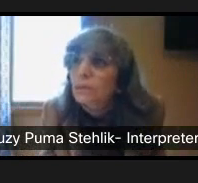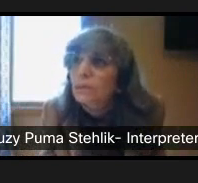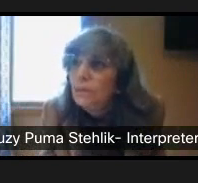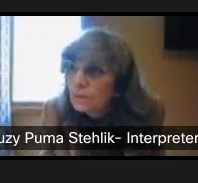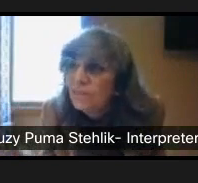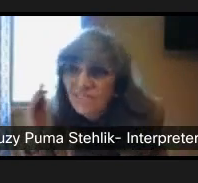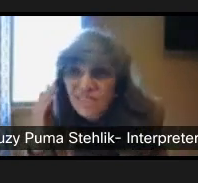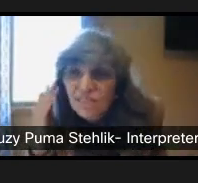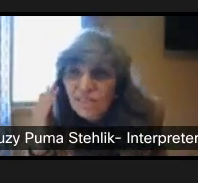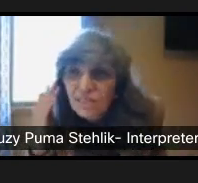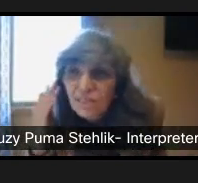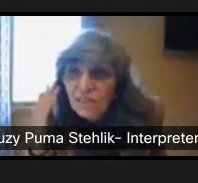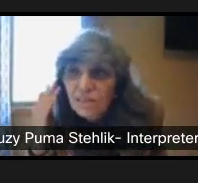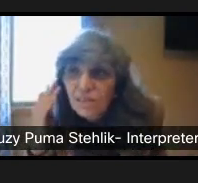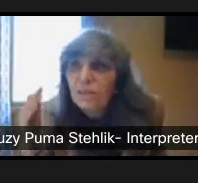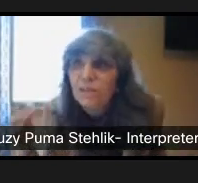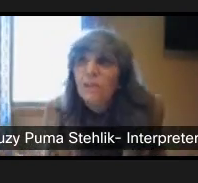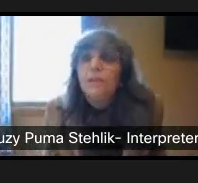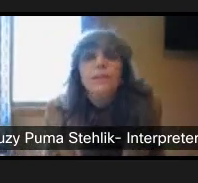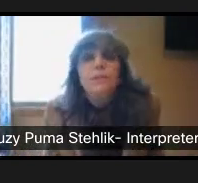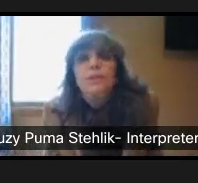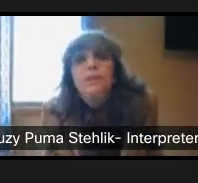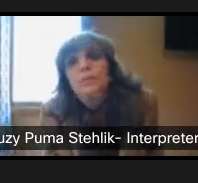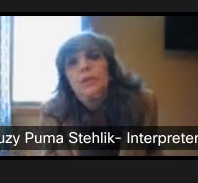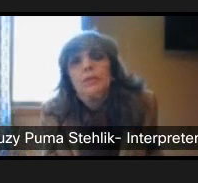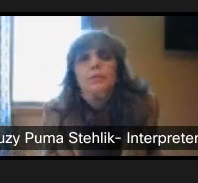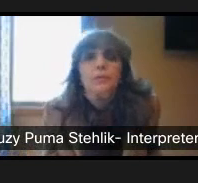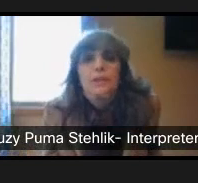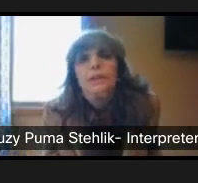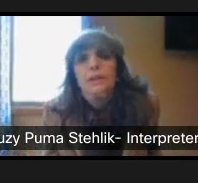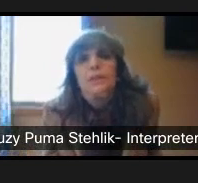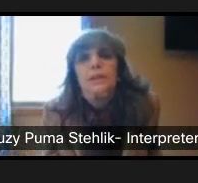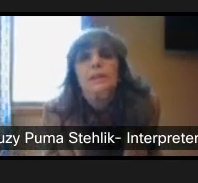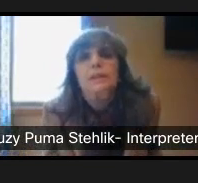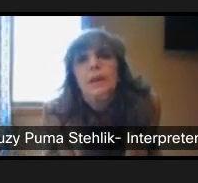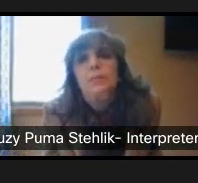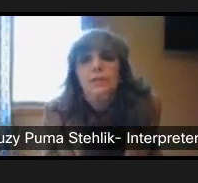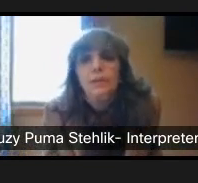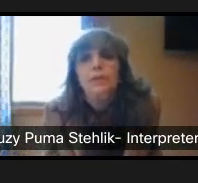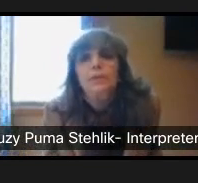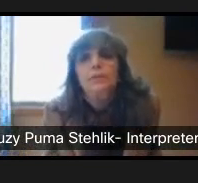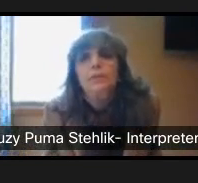To repair, fire, escape.